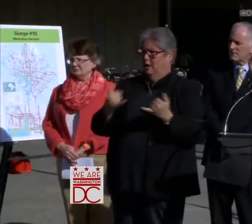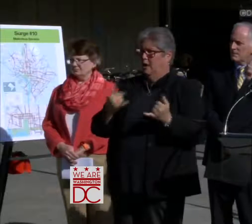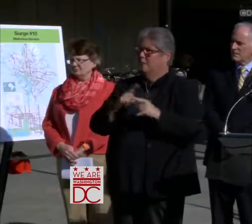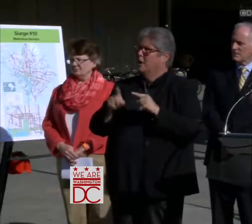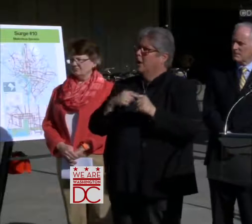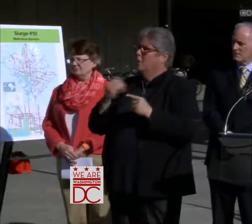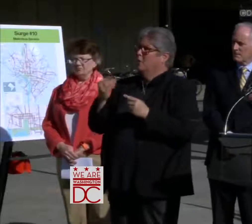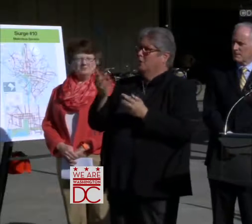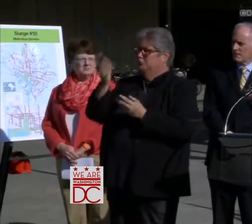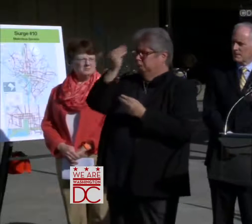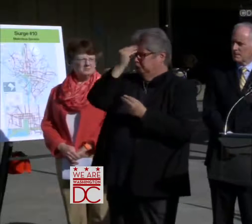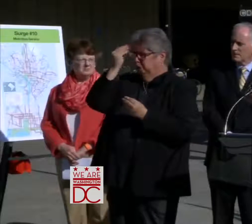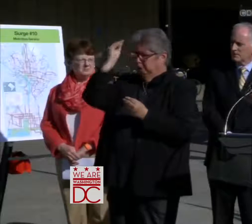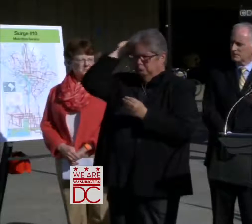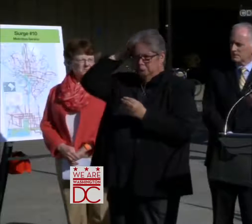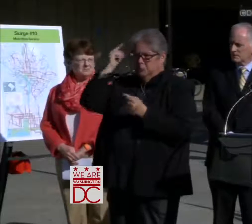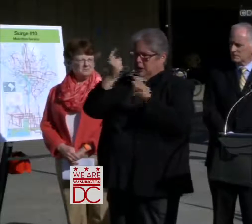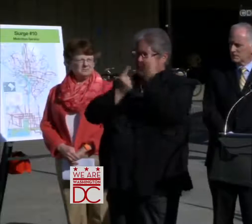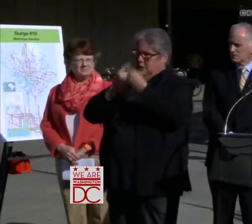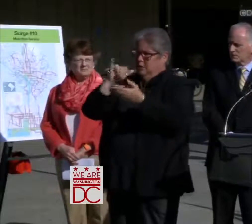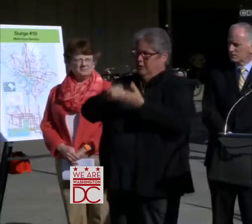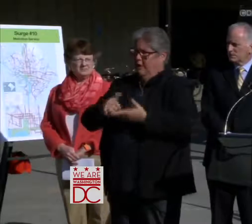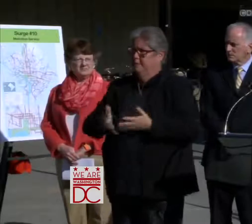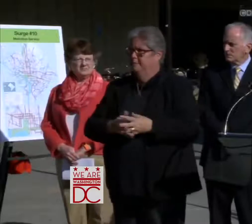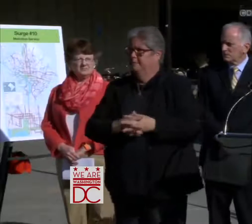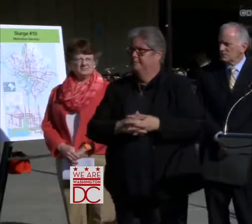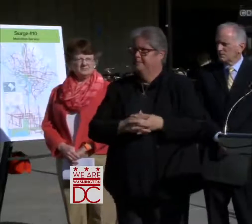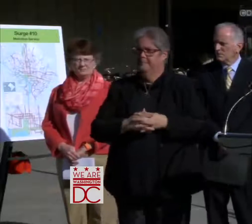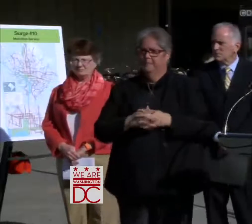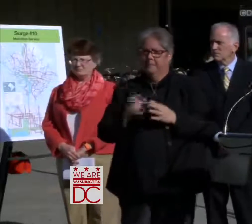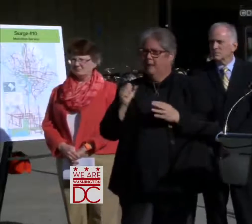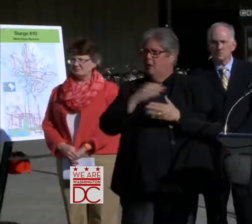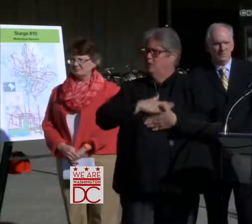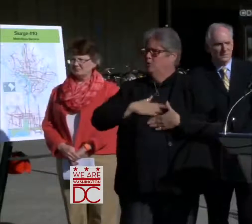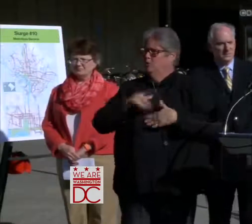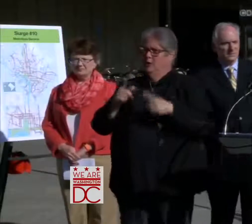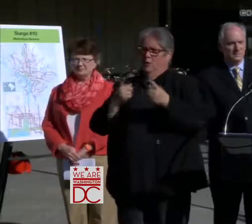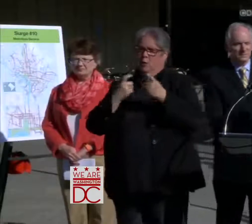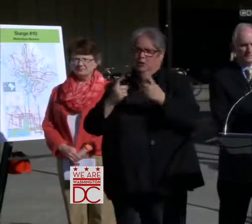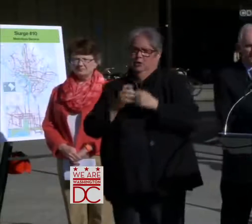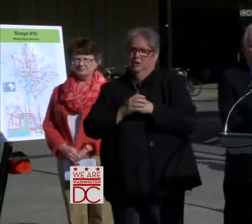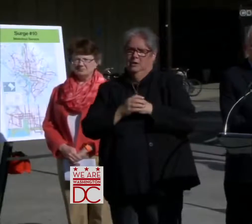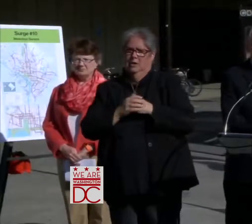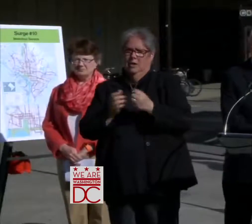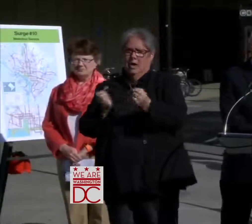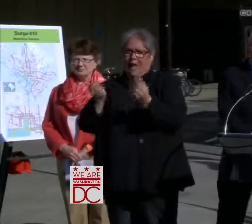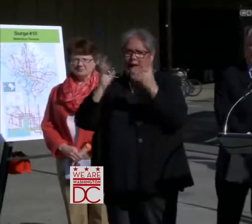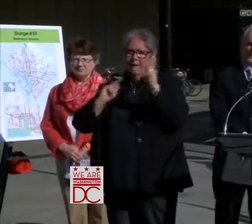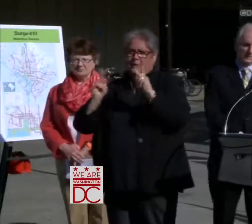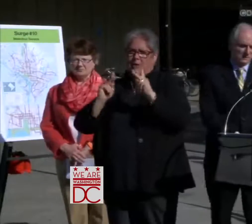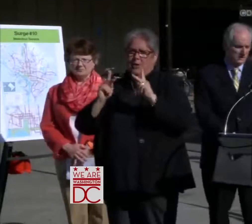CONSIDERATION AS WE PULL THAT TOGETHER. SO I APPRECIATE THE QUESTION. >> .